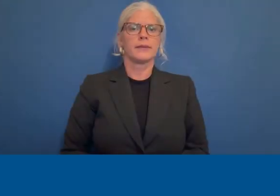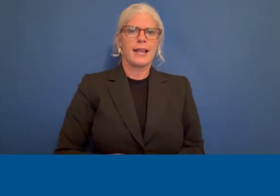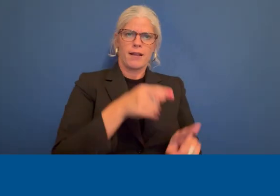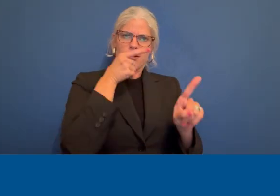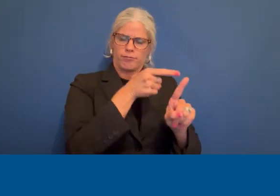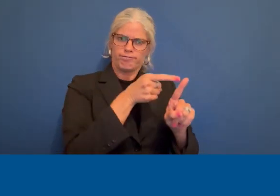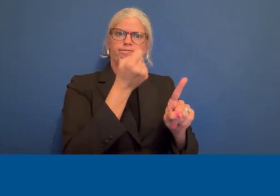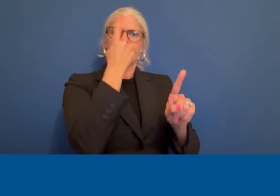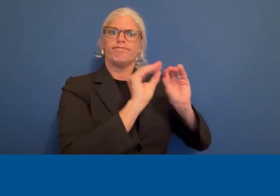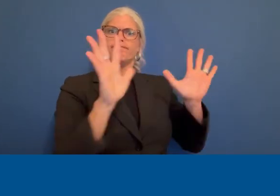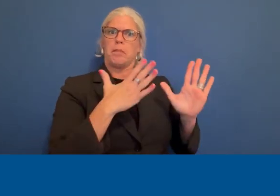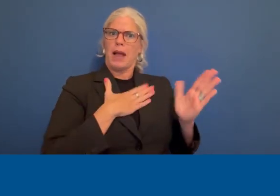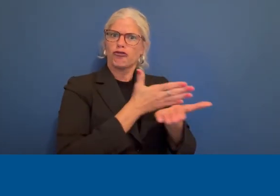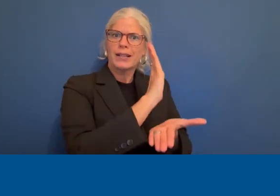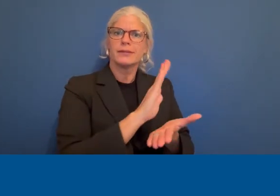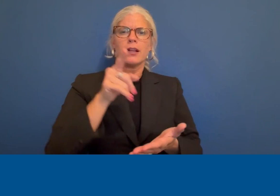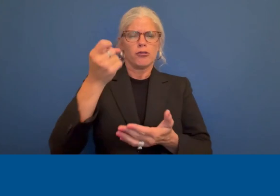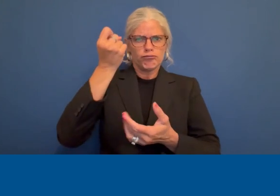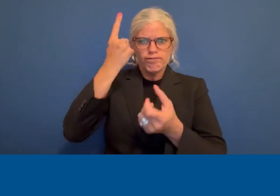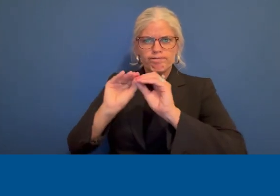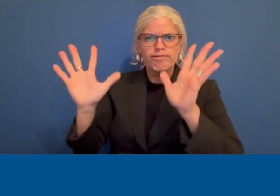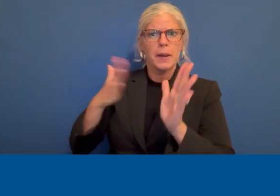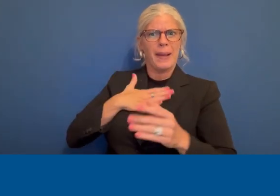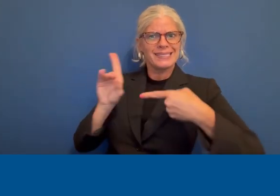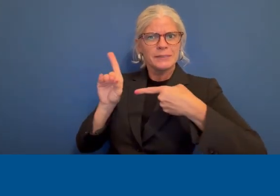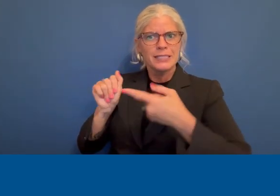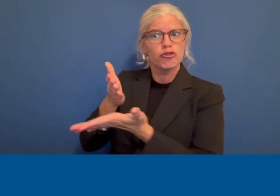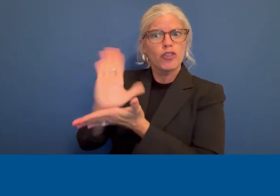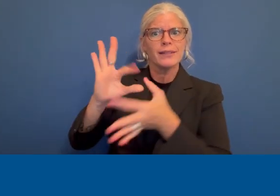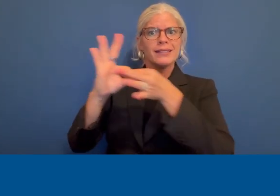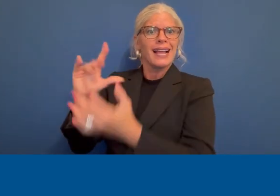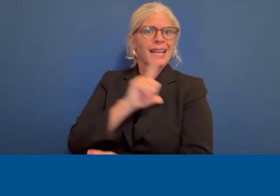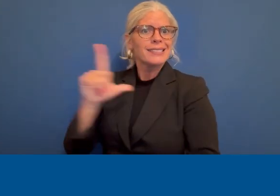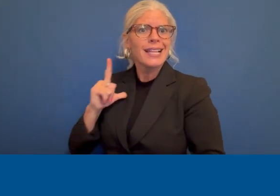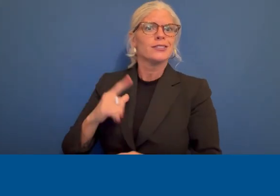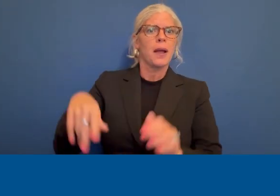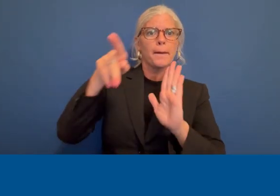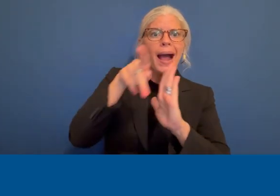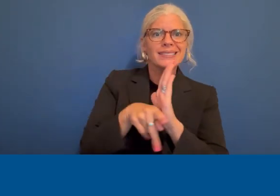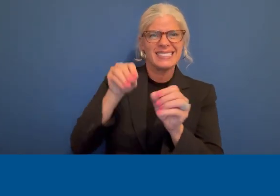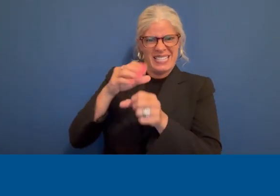Identify your rights. Familiarize yourself with disability rights legislation and policies in your region.